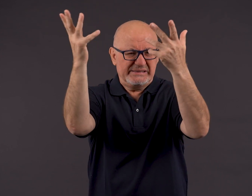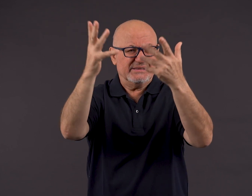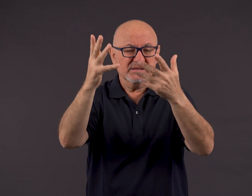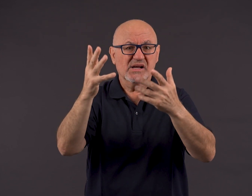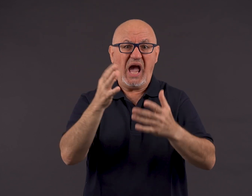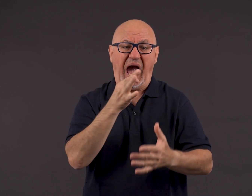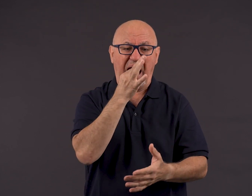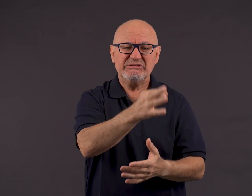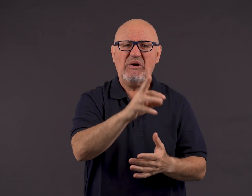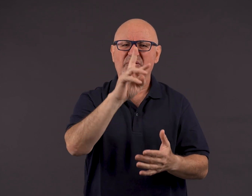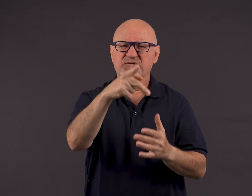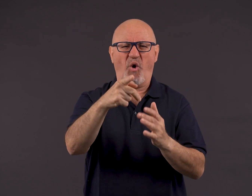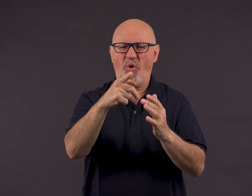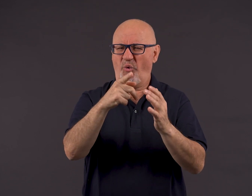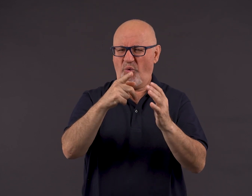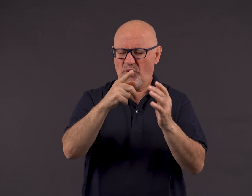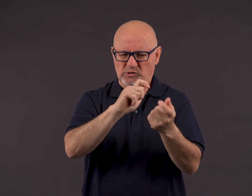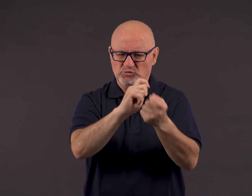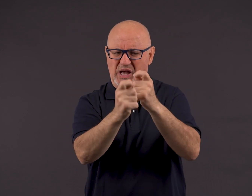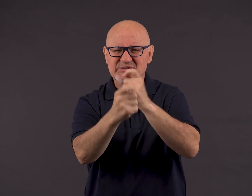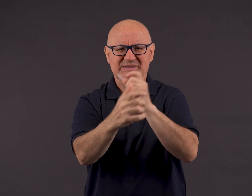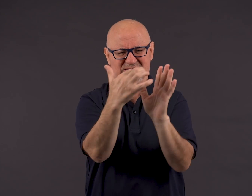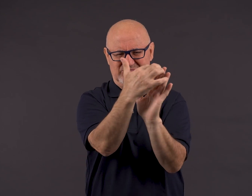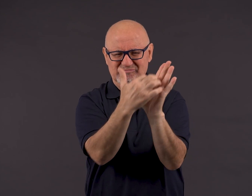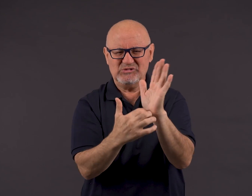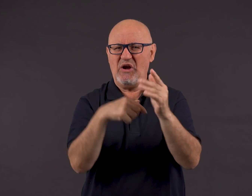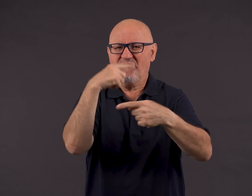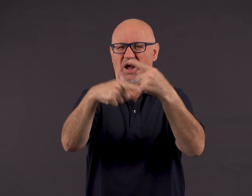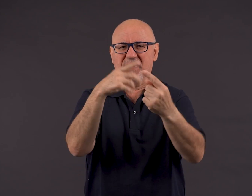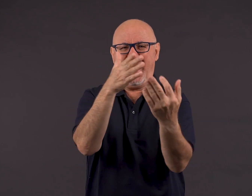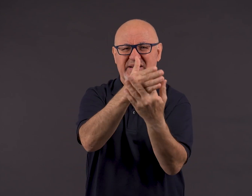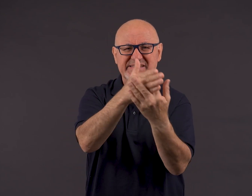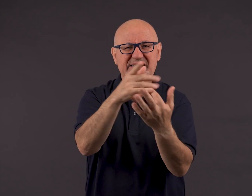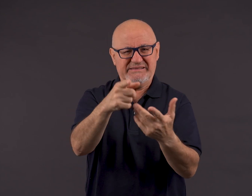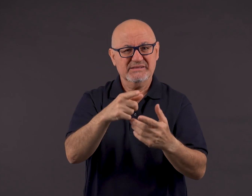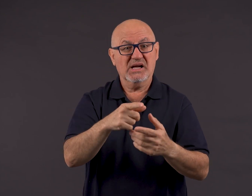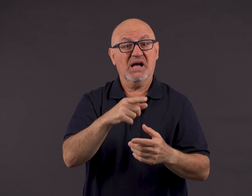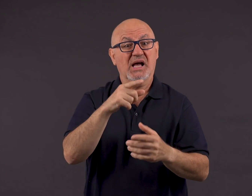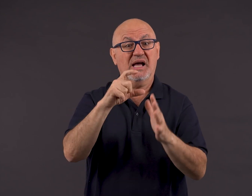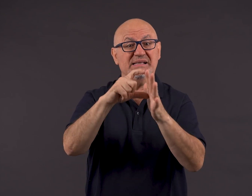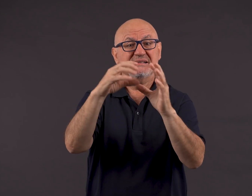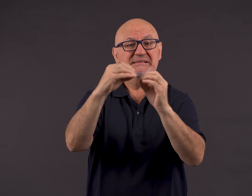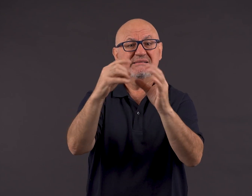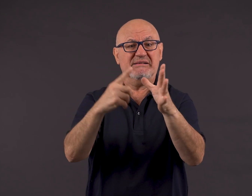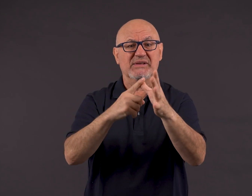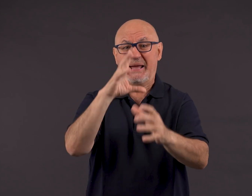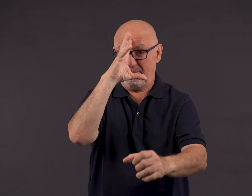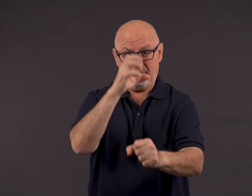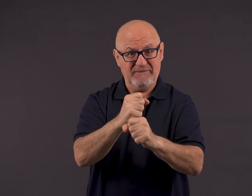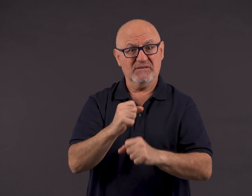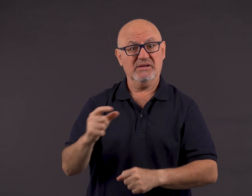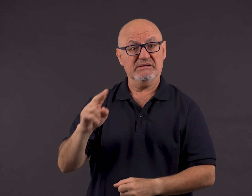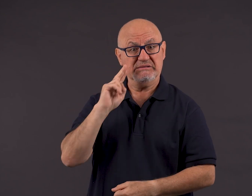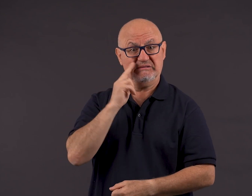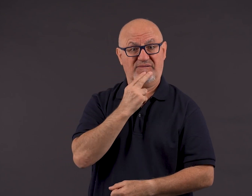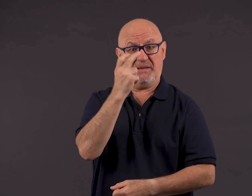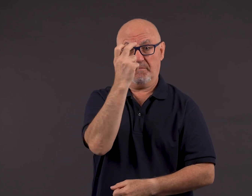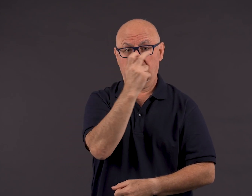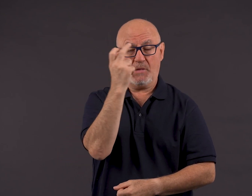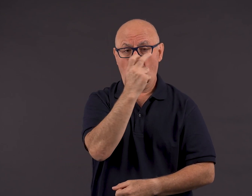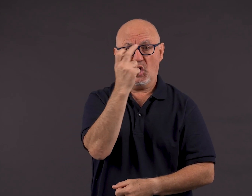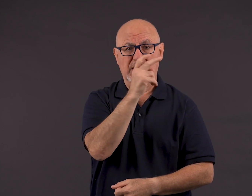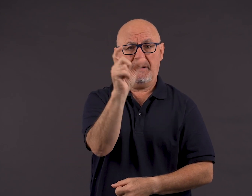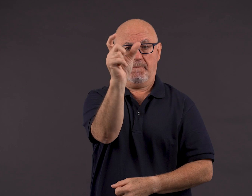asks for that consultation to improve access a Deafblind person is the best and most appropriate